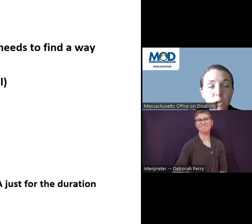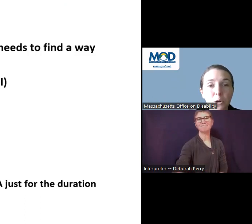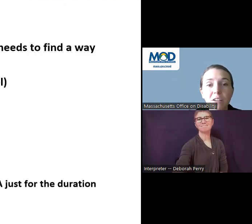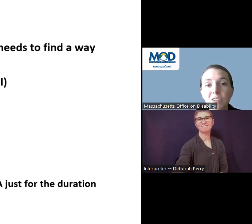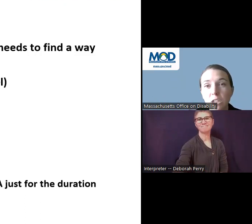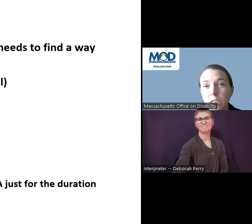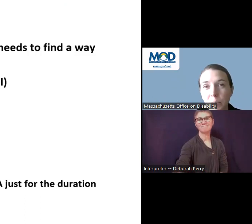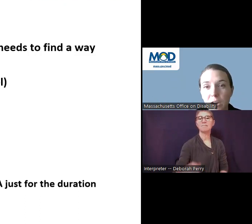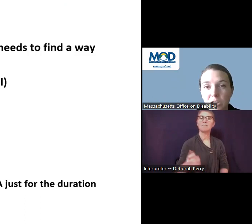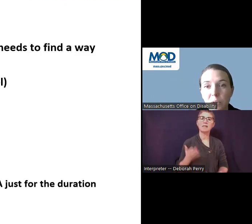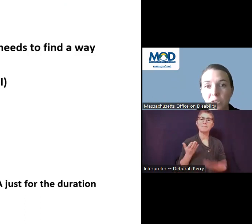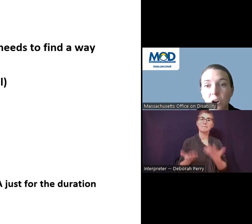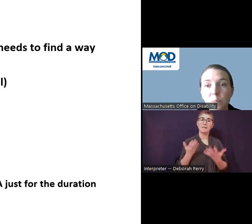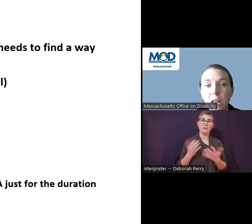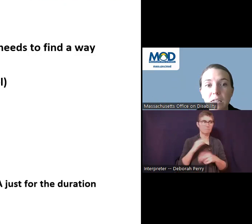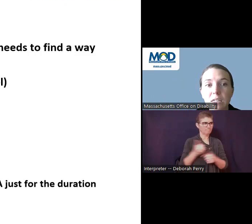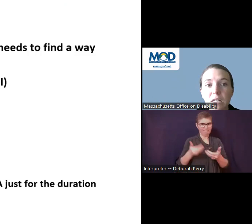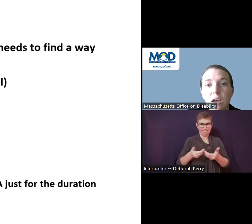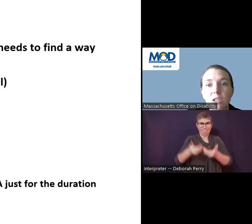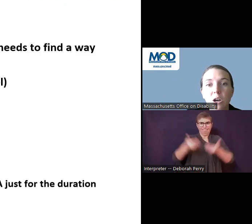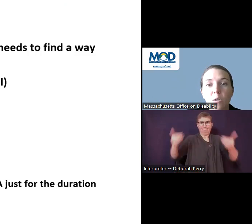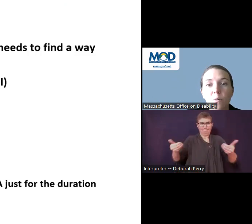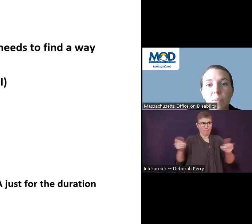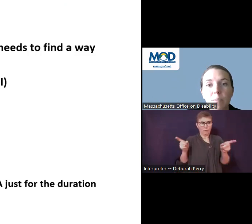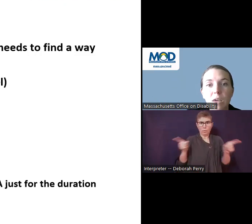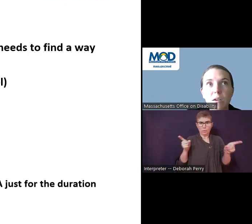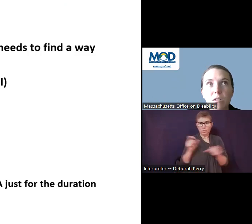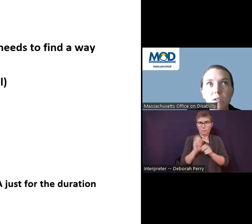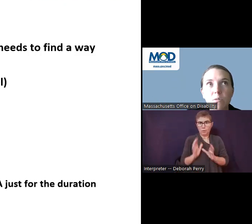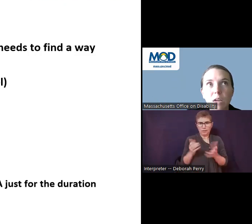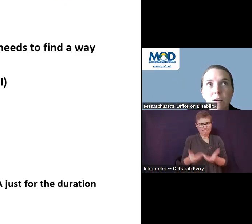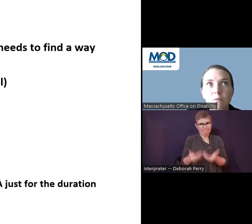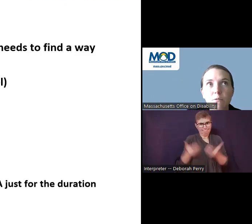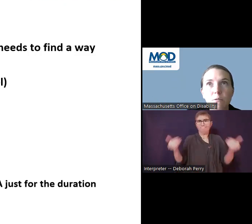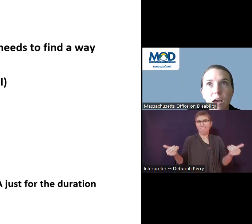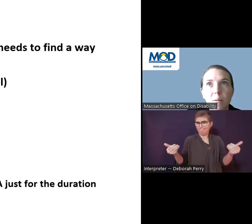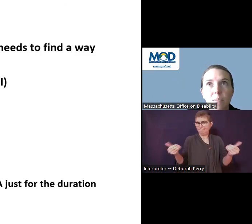creating physical separation within the workplace so maybe you give them